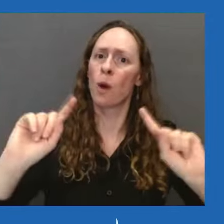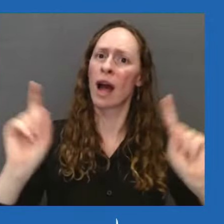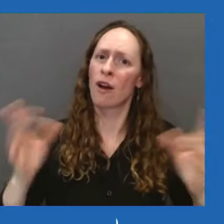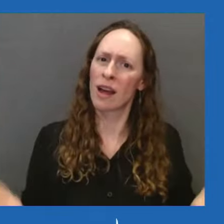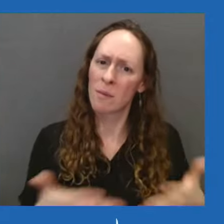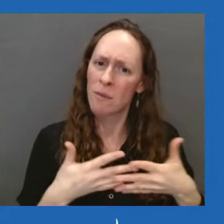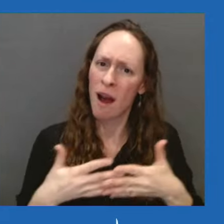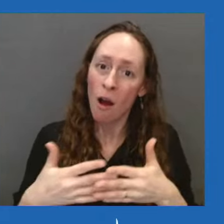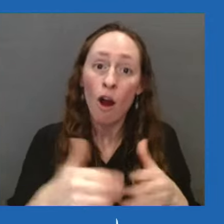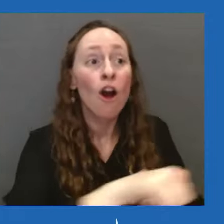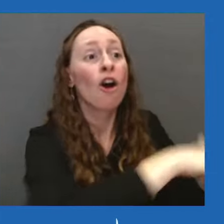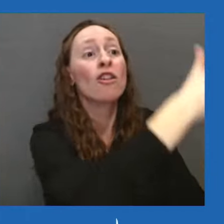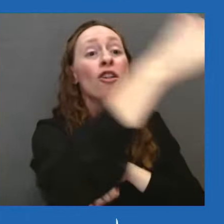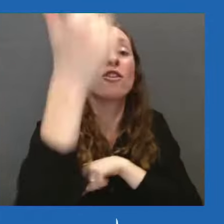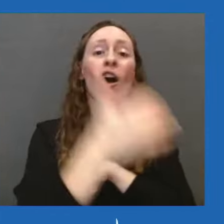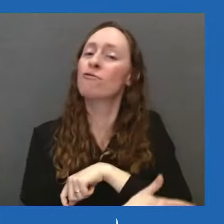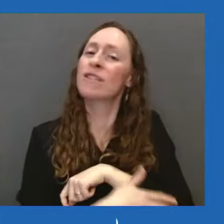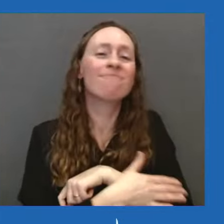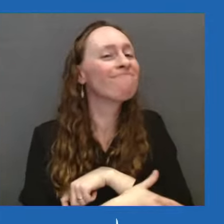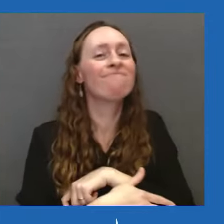and exporting American-made products.